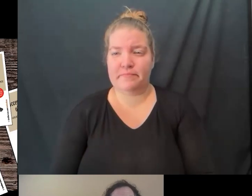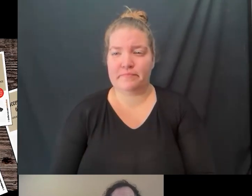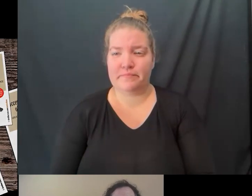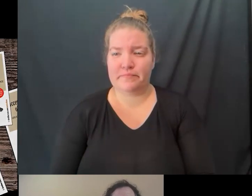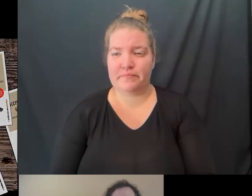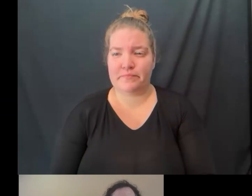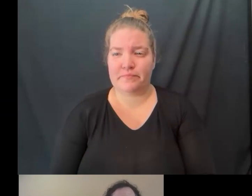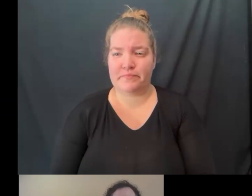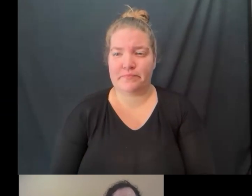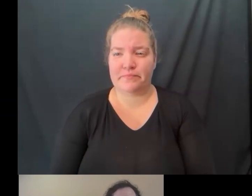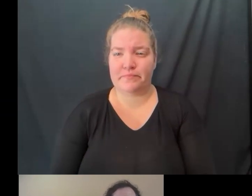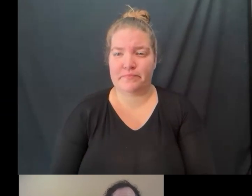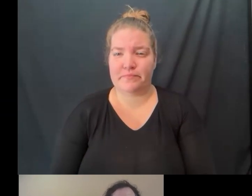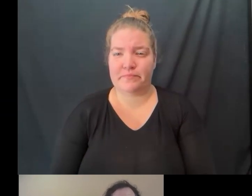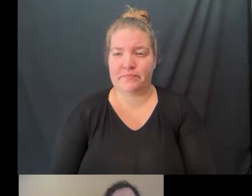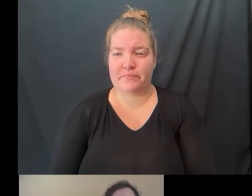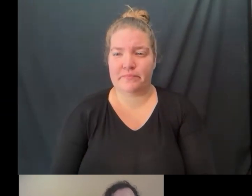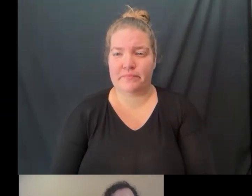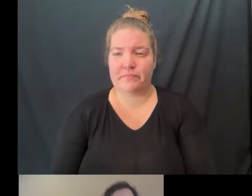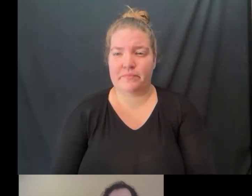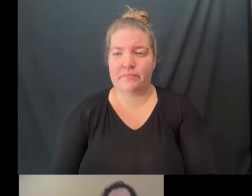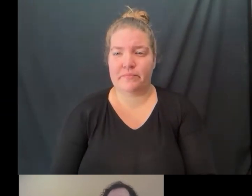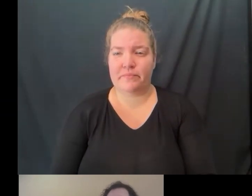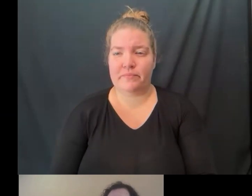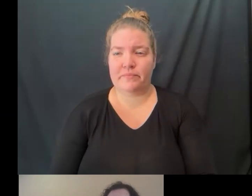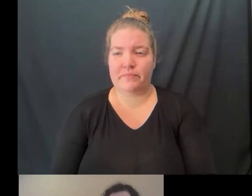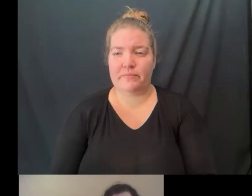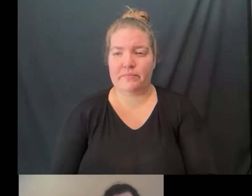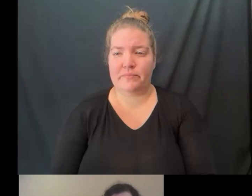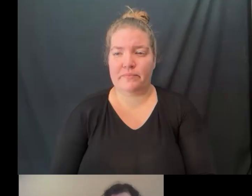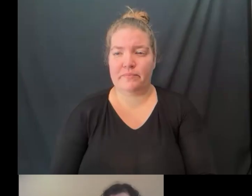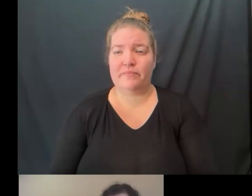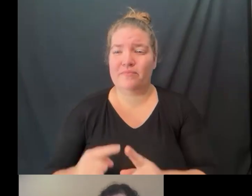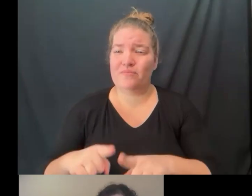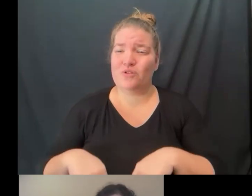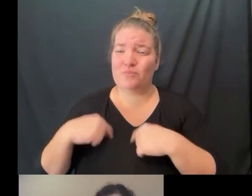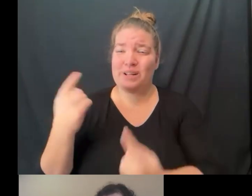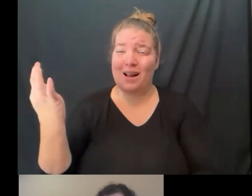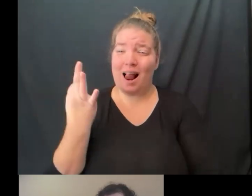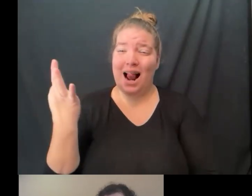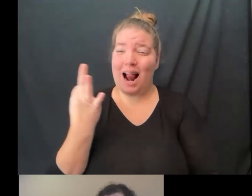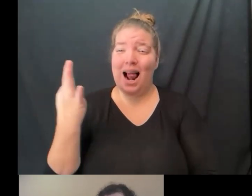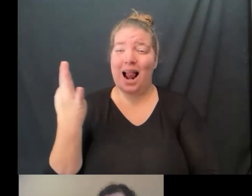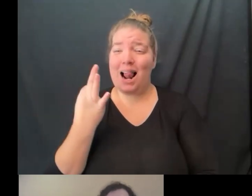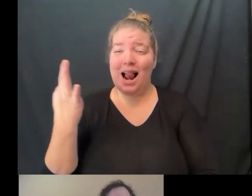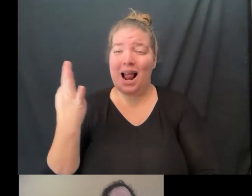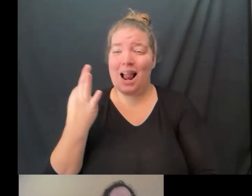most effective. And I got to say, I appreciate that, we've